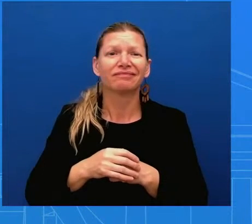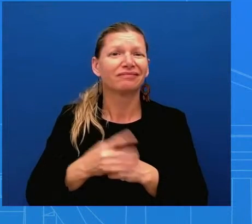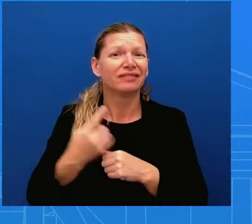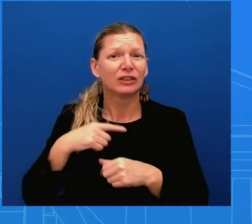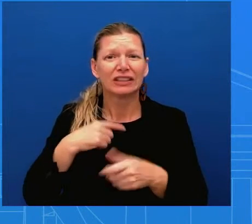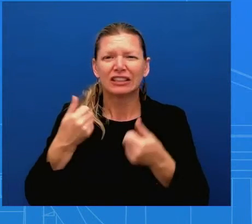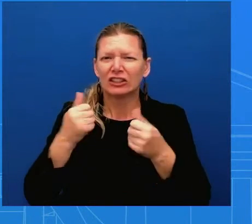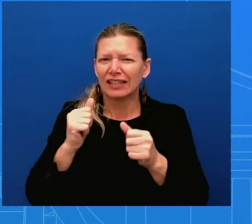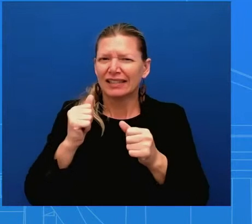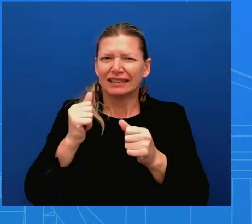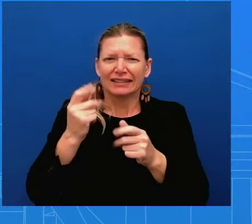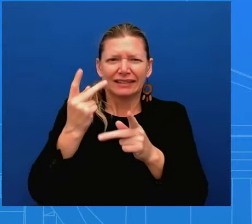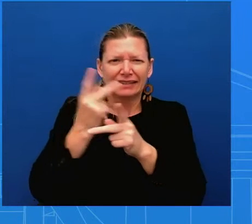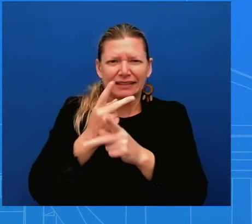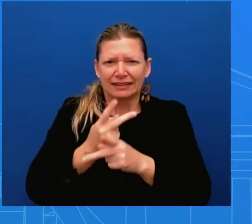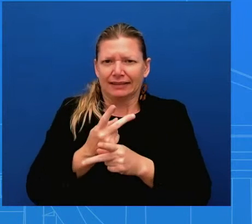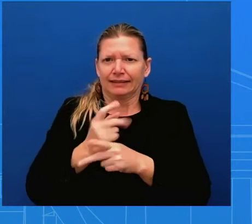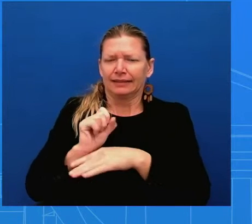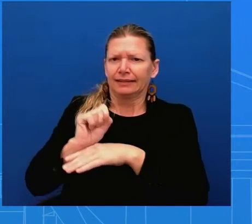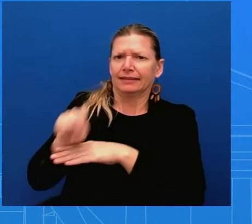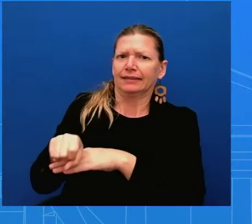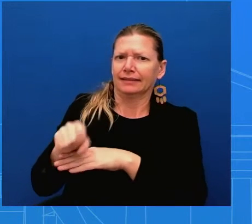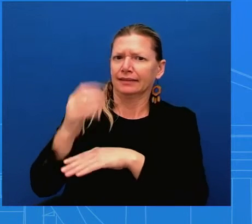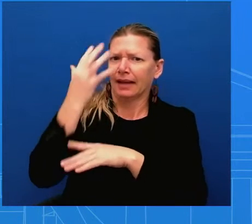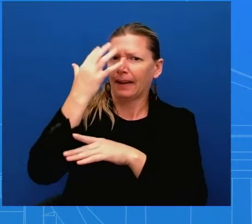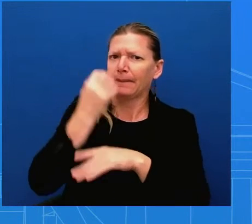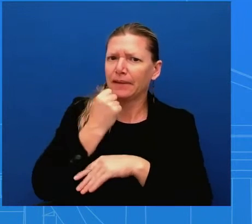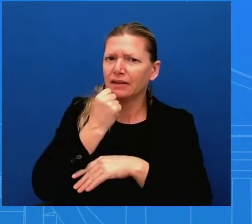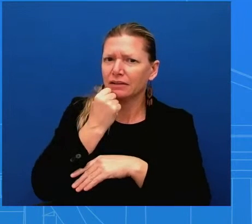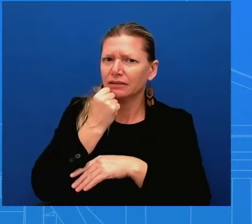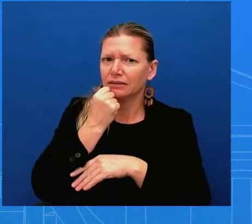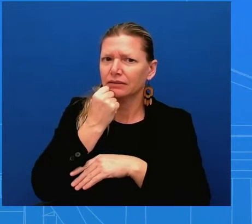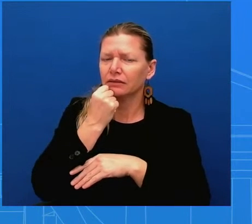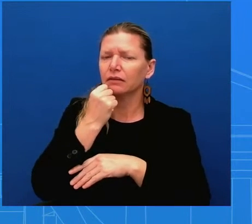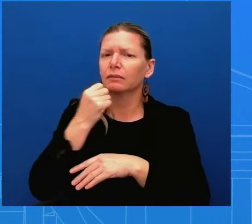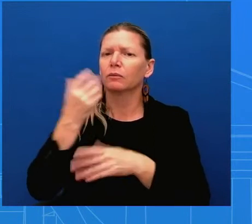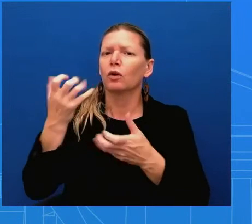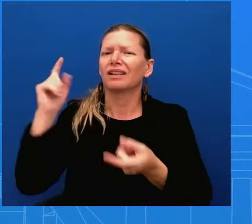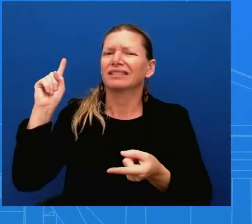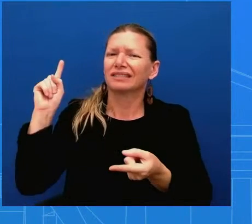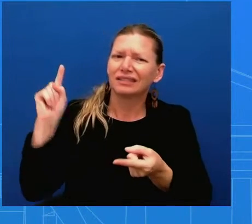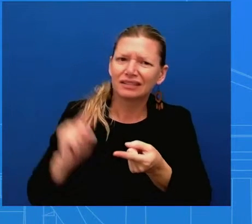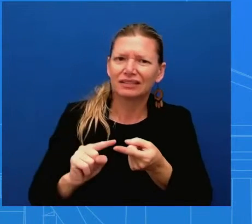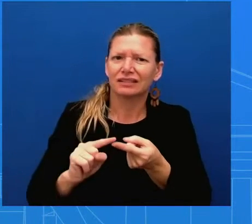while minimizing civilian harm -- I think they have been taking that seriously. We've had multiple rounds of conversations --